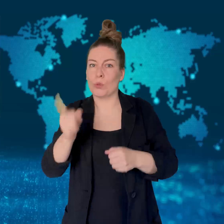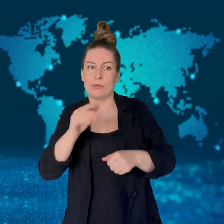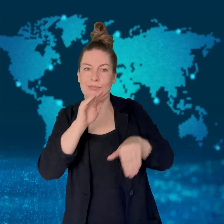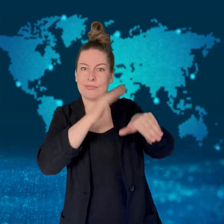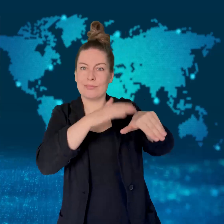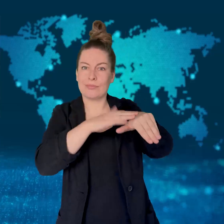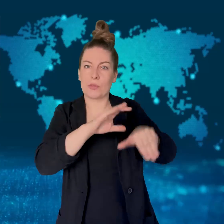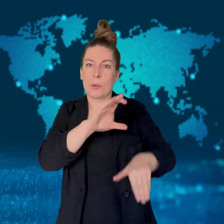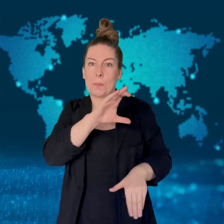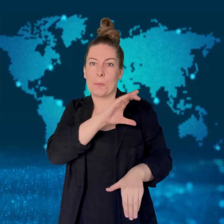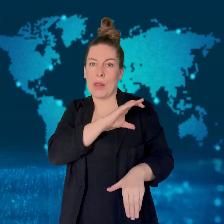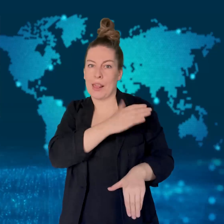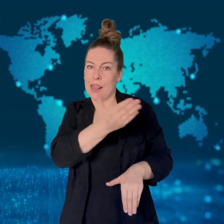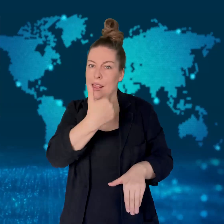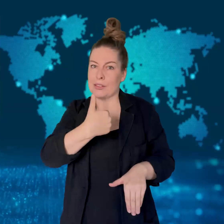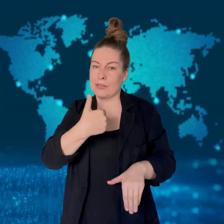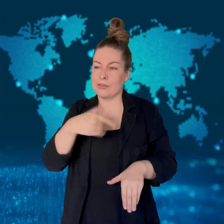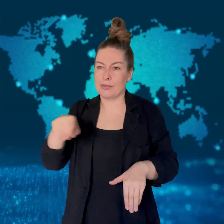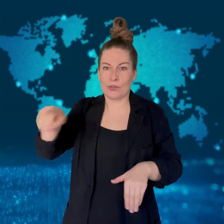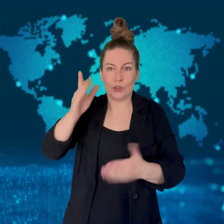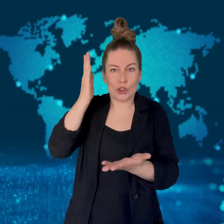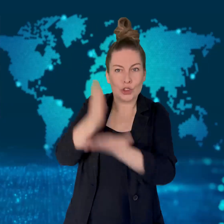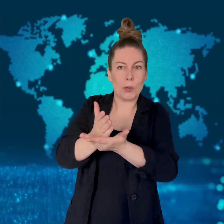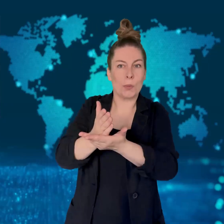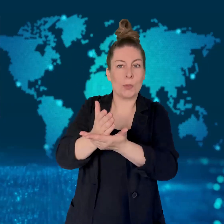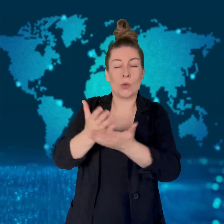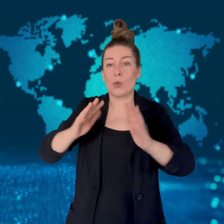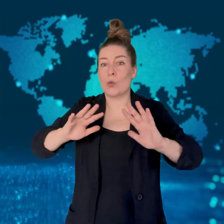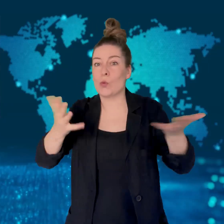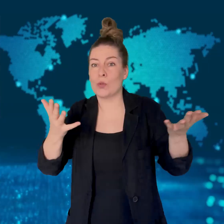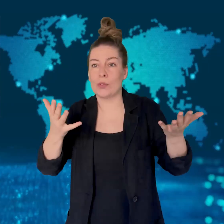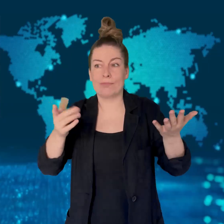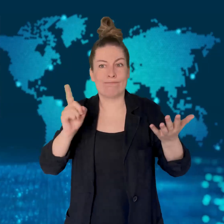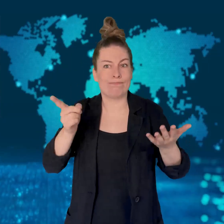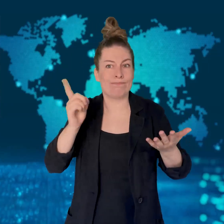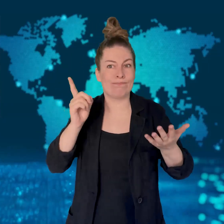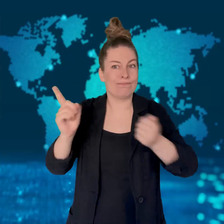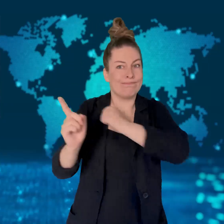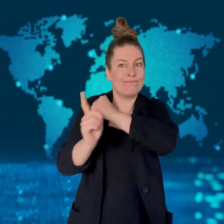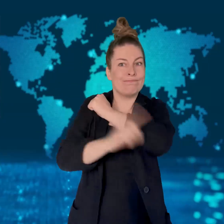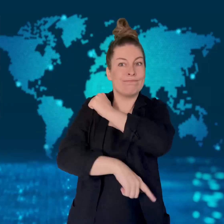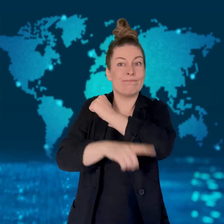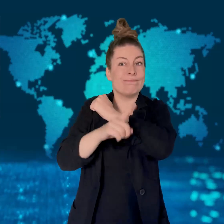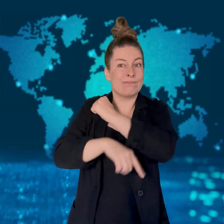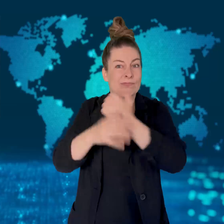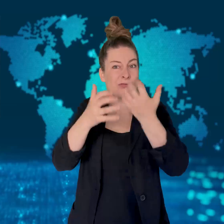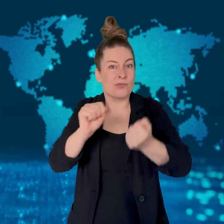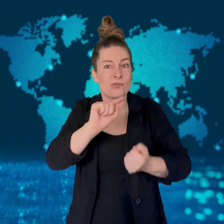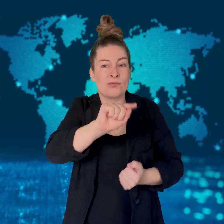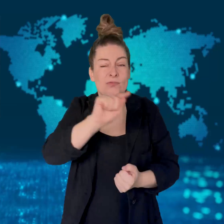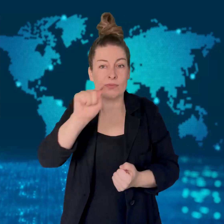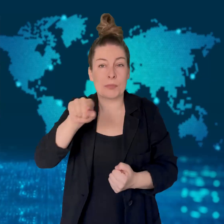cleared by riot police.